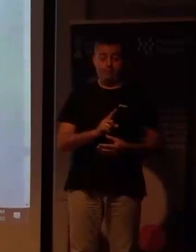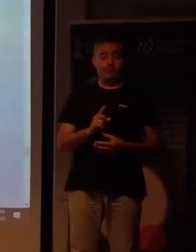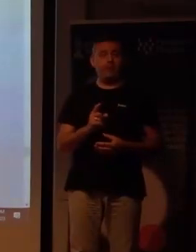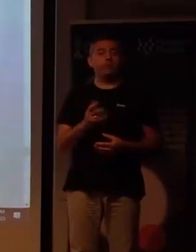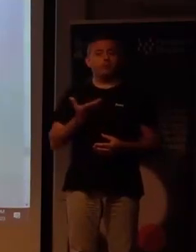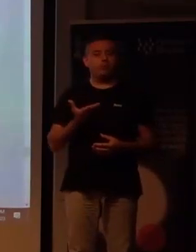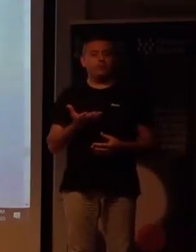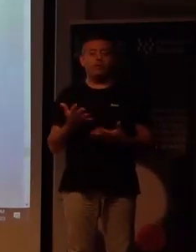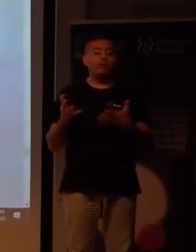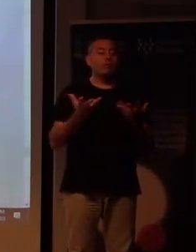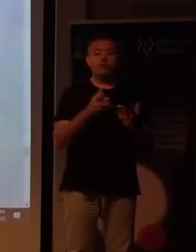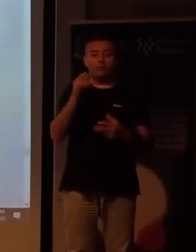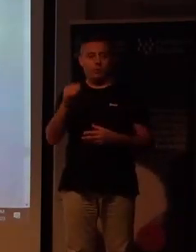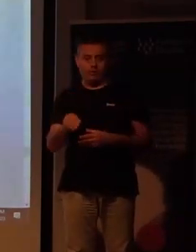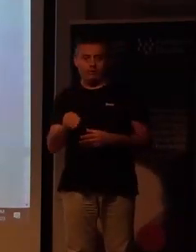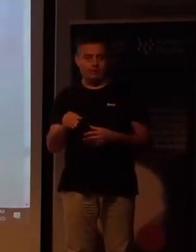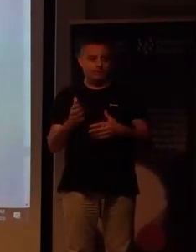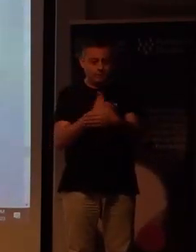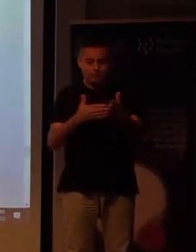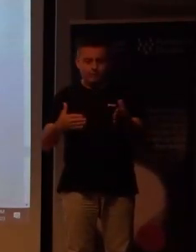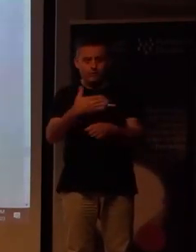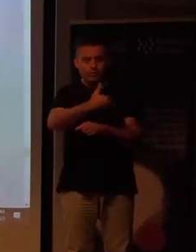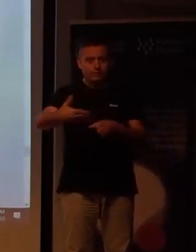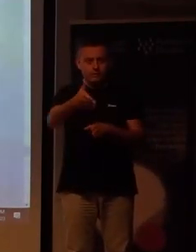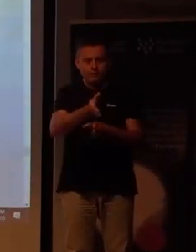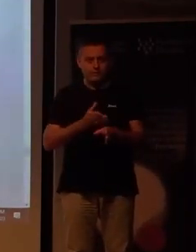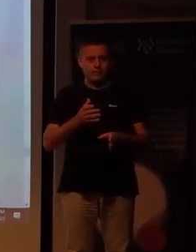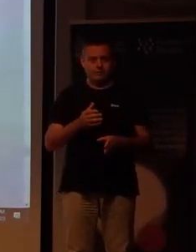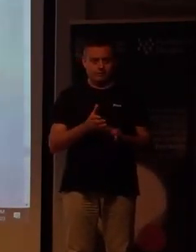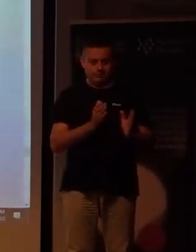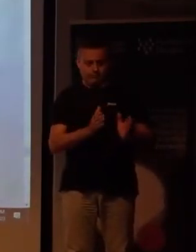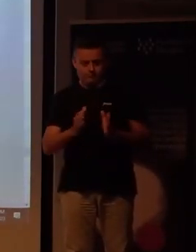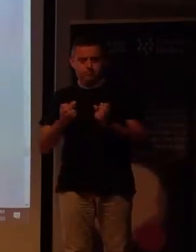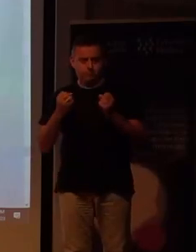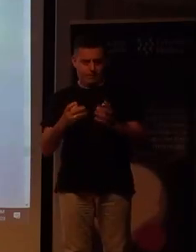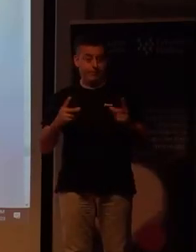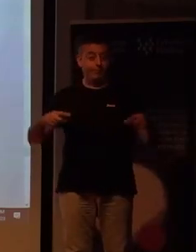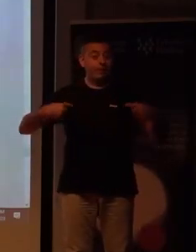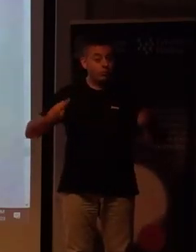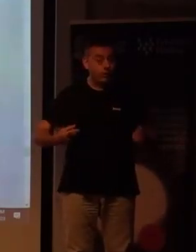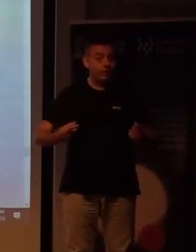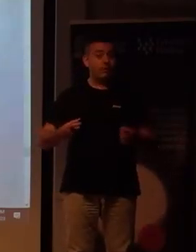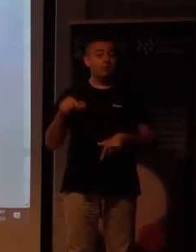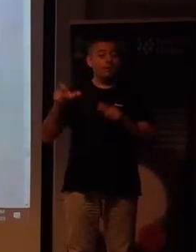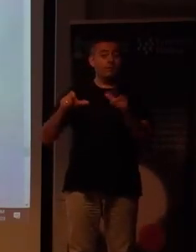the spatial distribution of the gardens basically determines who benefits from them and the success of this type of initiatives in the long run.